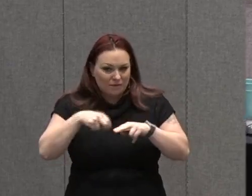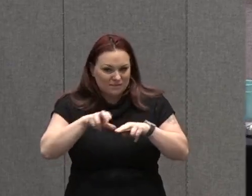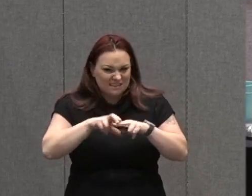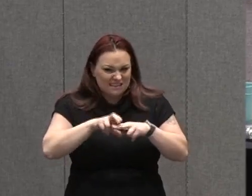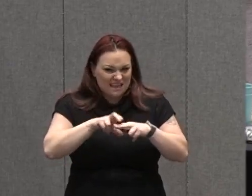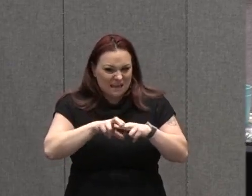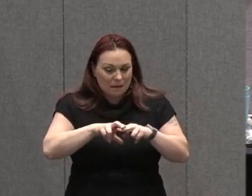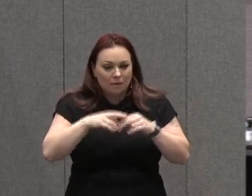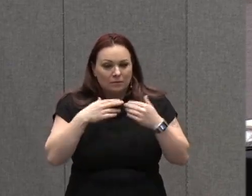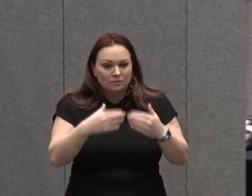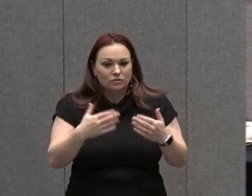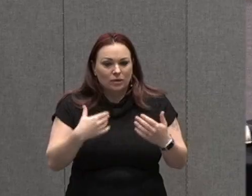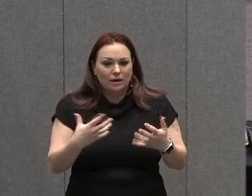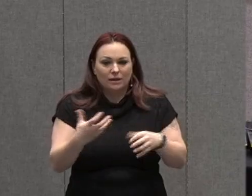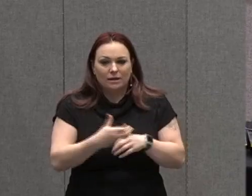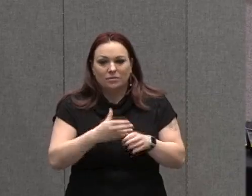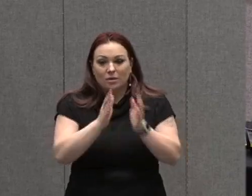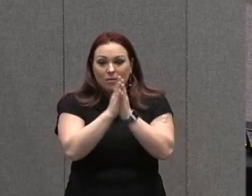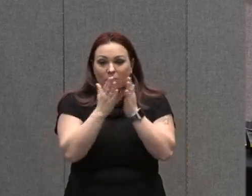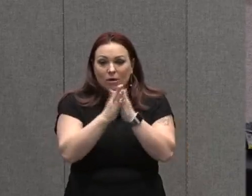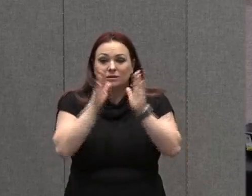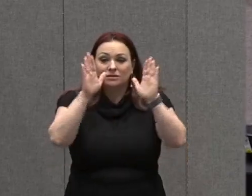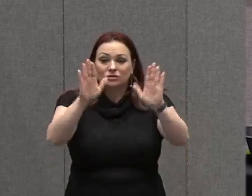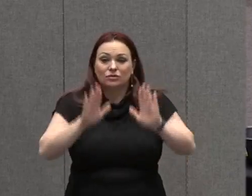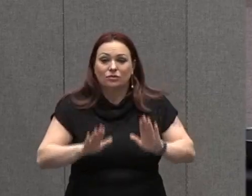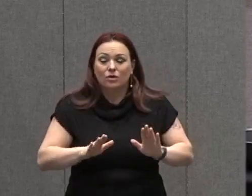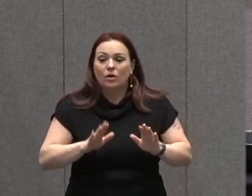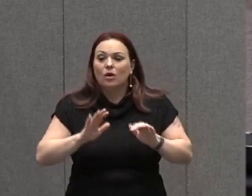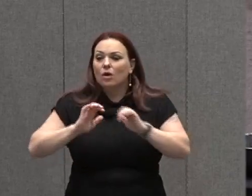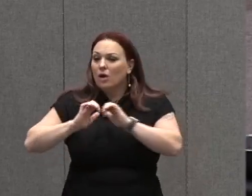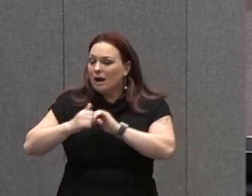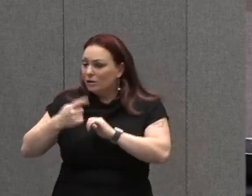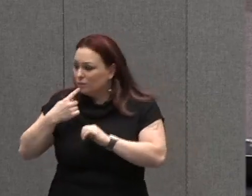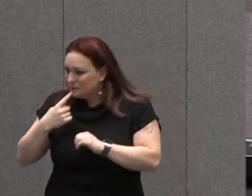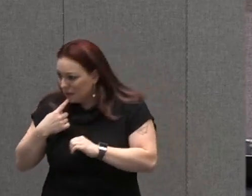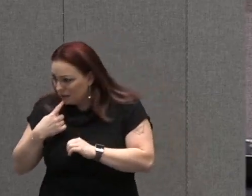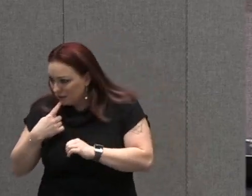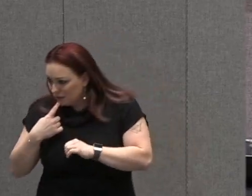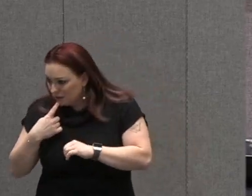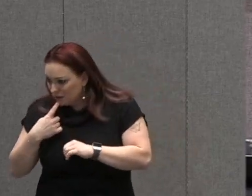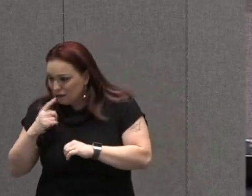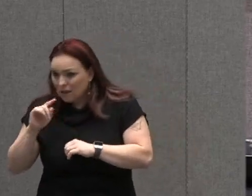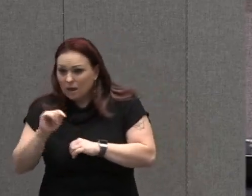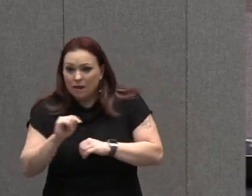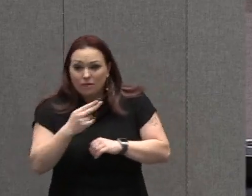So let's close in on the book, this is such a great book. Como se llama? The Listening Walk.